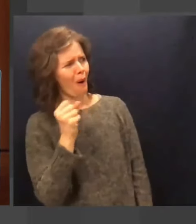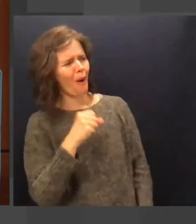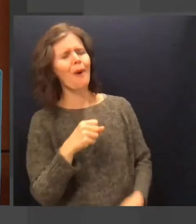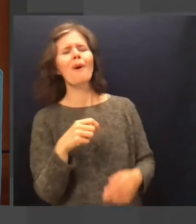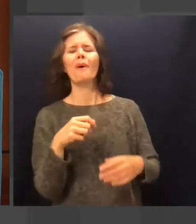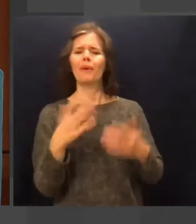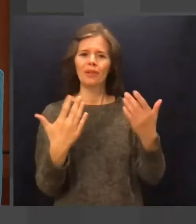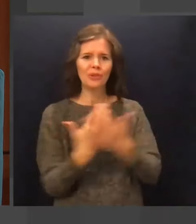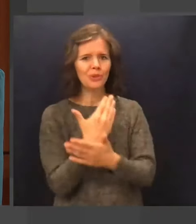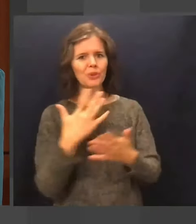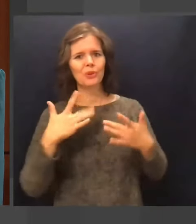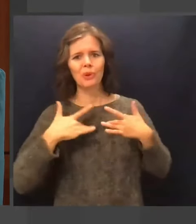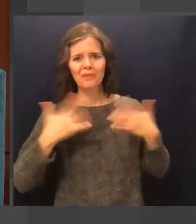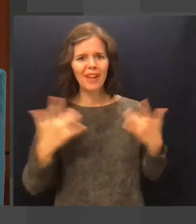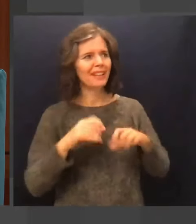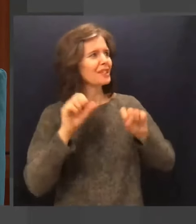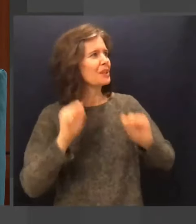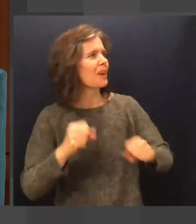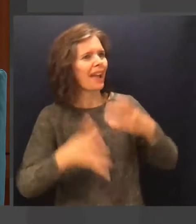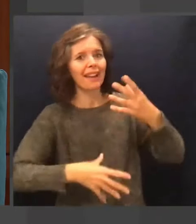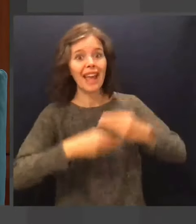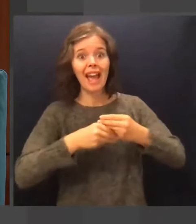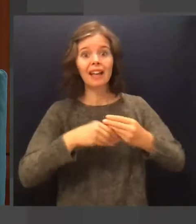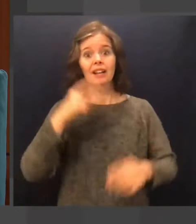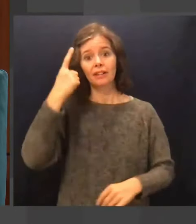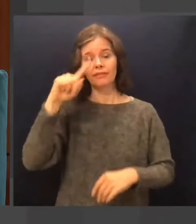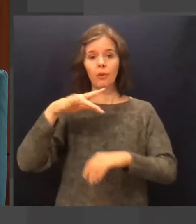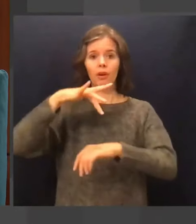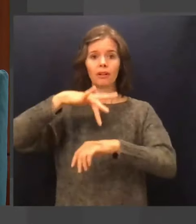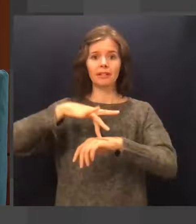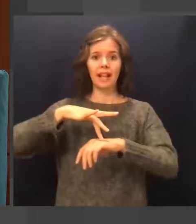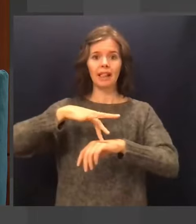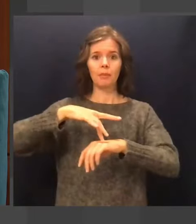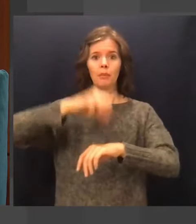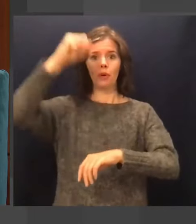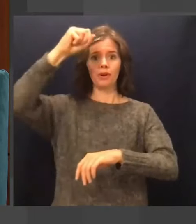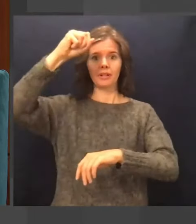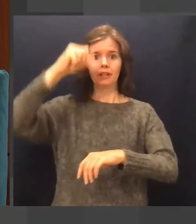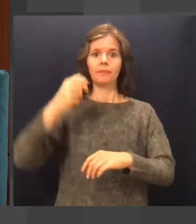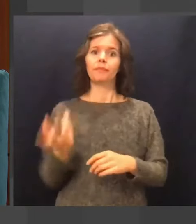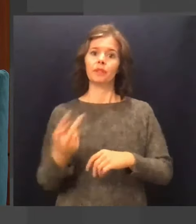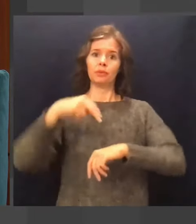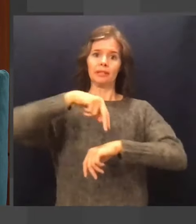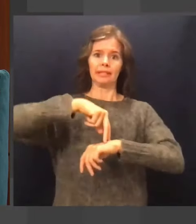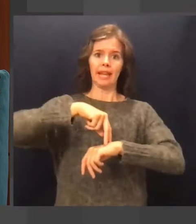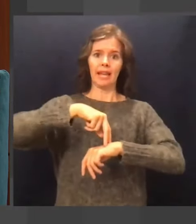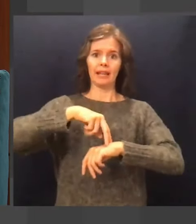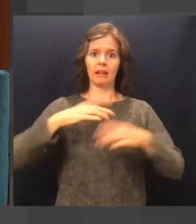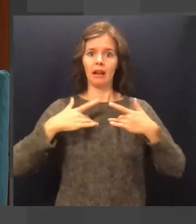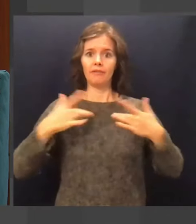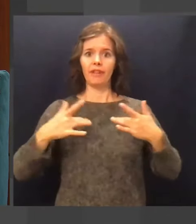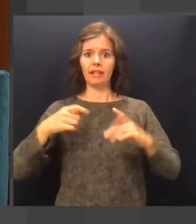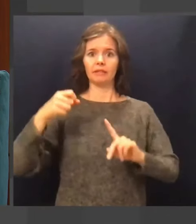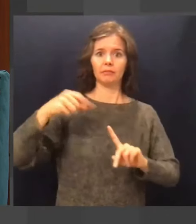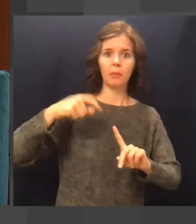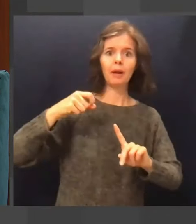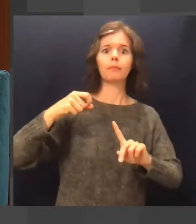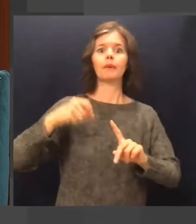WE GET SO MANY NEW EVENTS THAT YOU CAN ACT ON LIKE FOR EXAMPLE IN THE CASE OF THE TELEPORTERS YOU CAN STEP ON IT AND THEN AN EVENT WOULD TRIGGER.